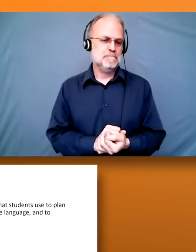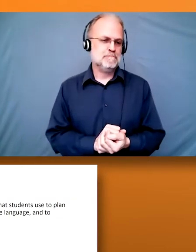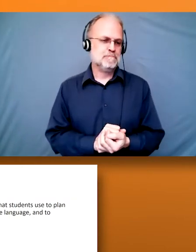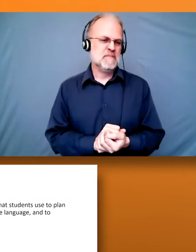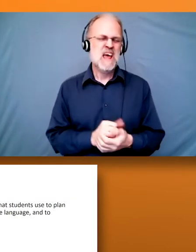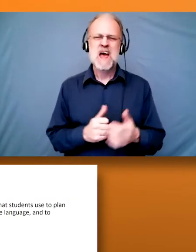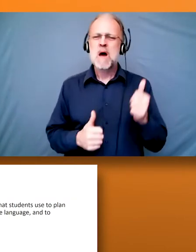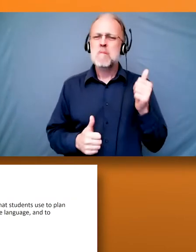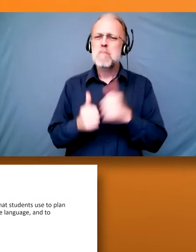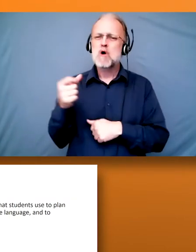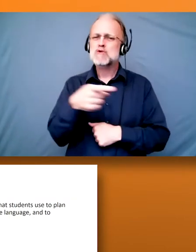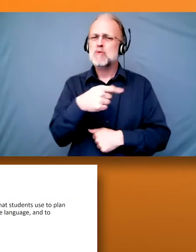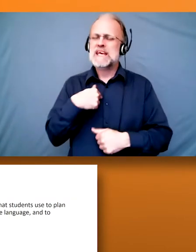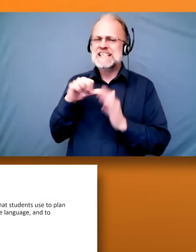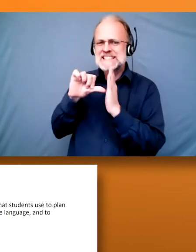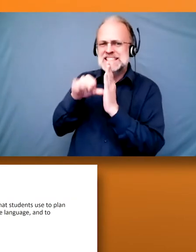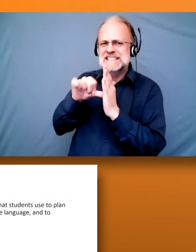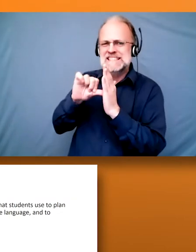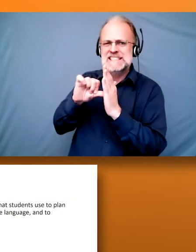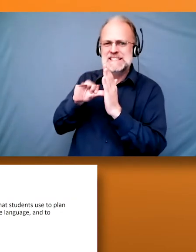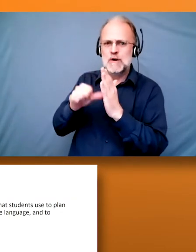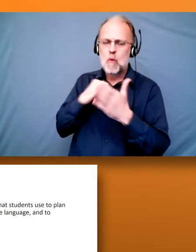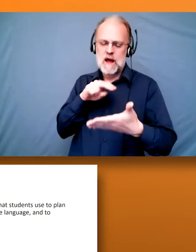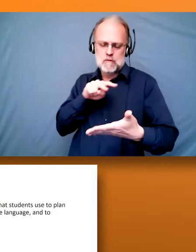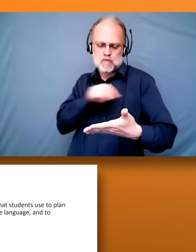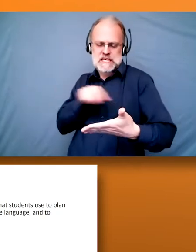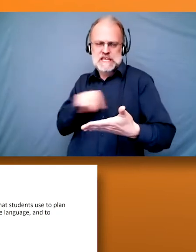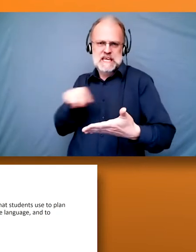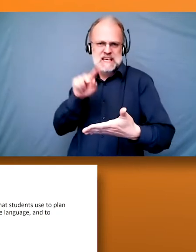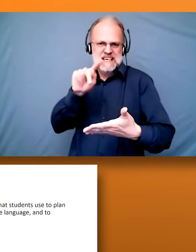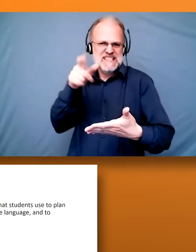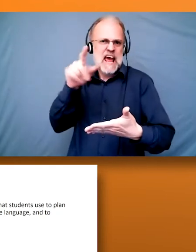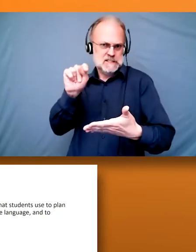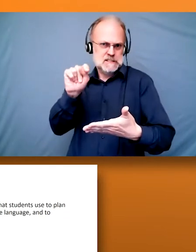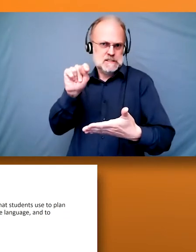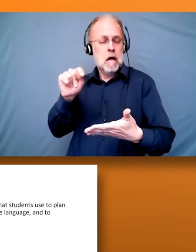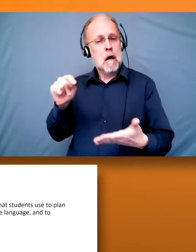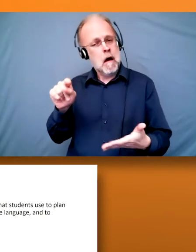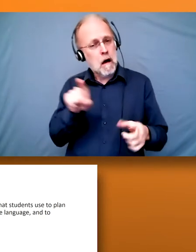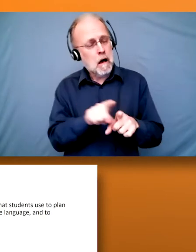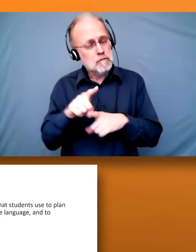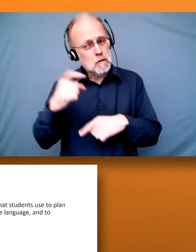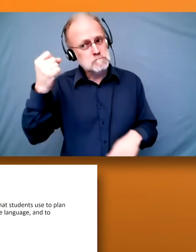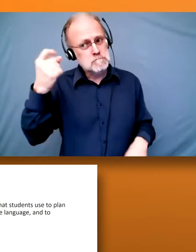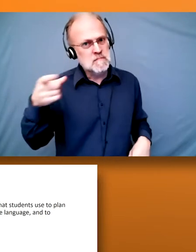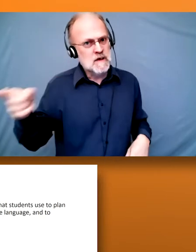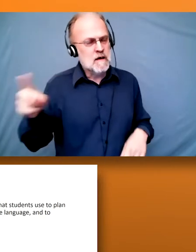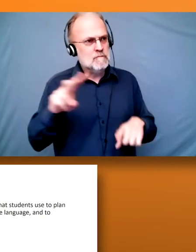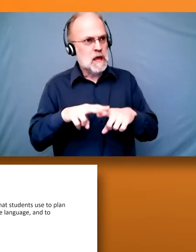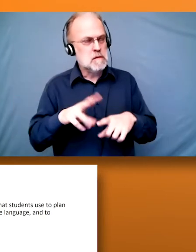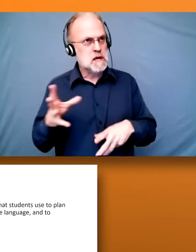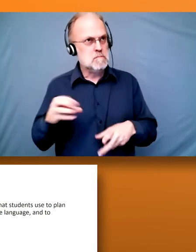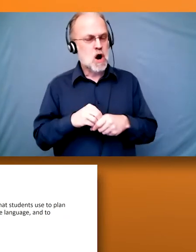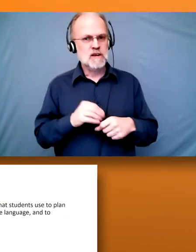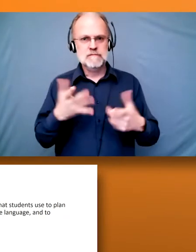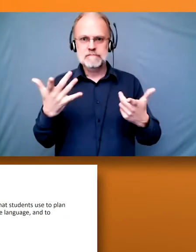I think most often, you know, here, we are often talking about text comprehension, but we also have to understand that vocabulary